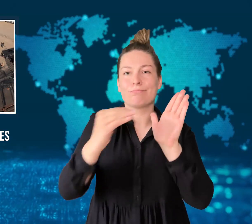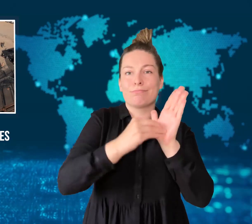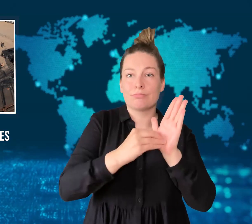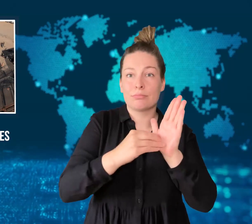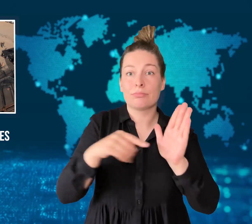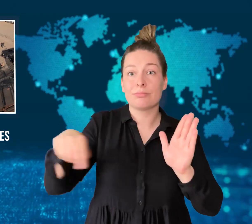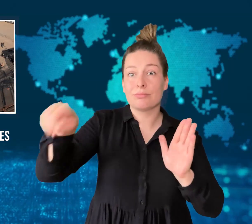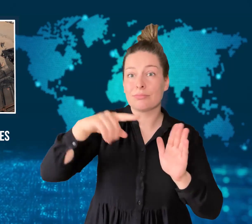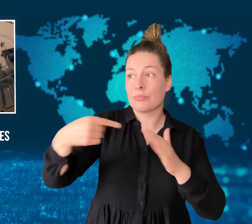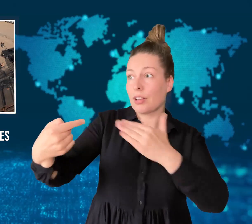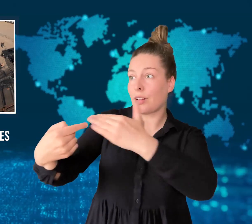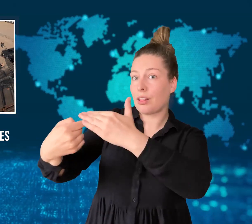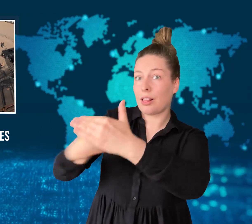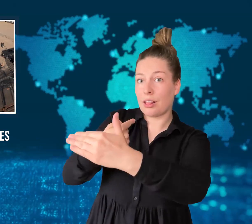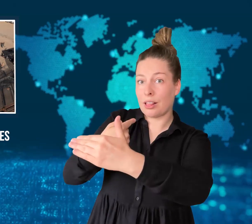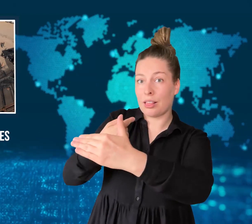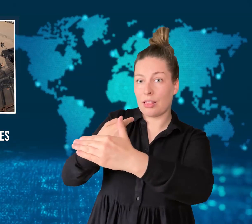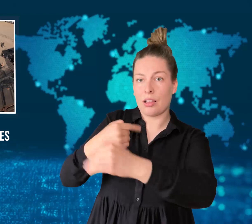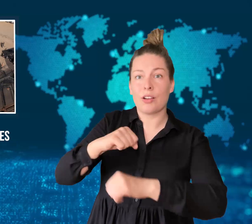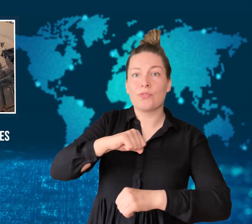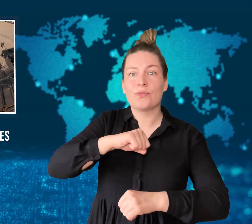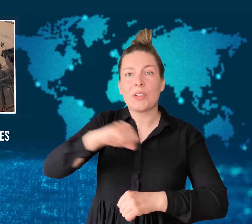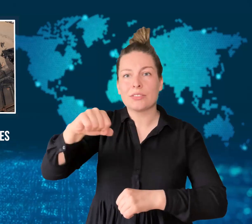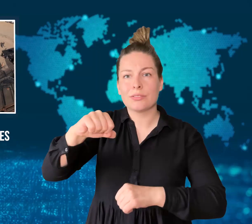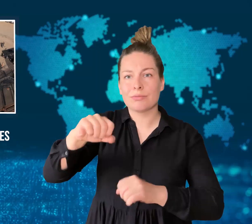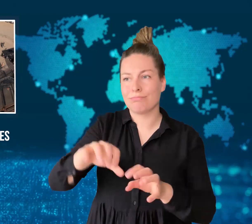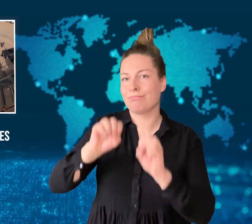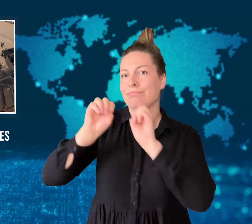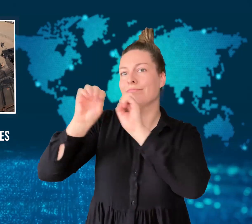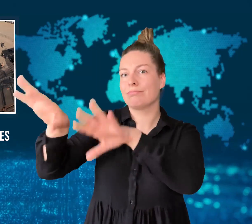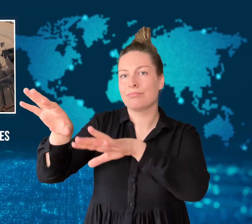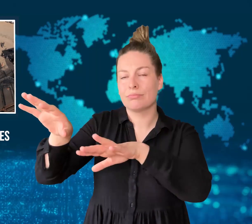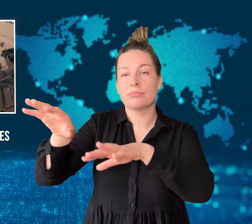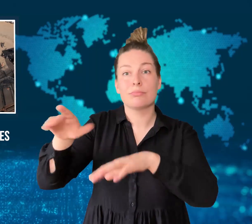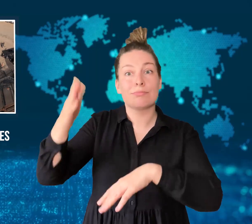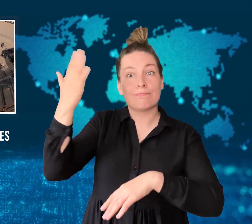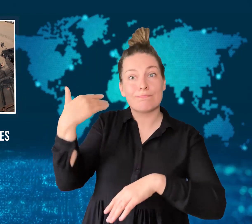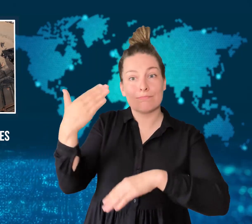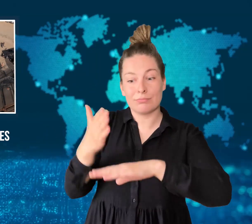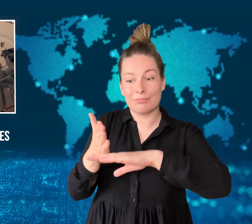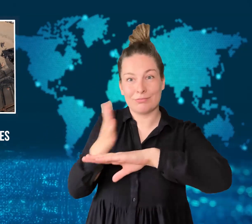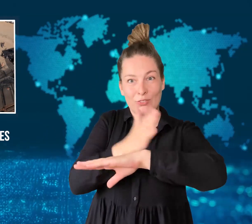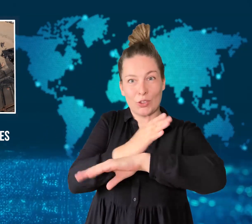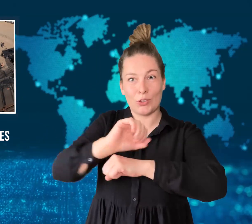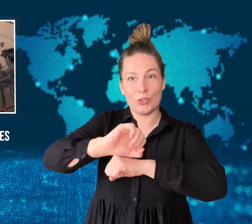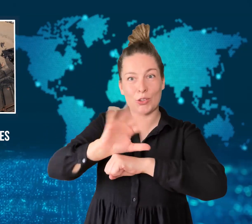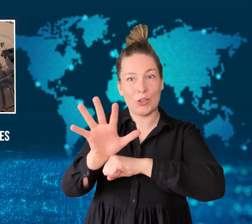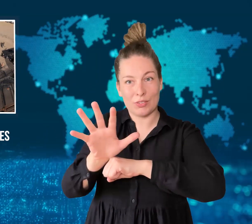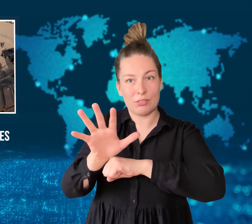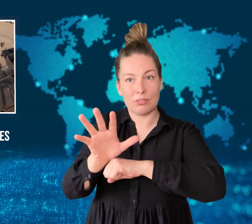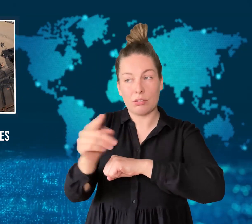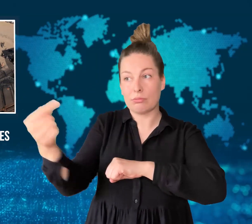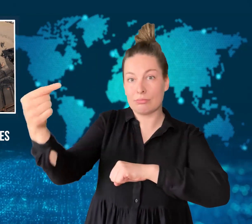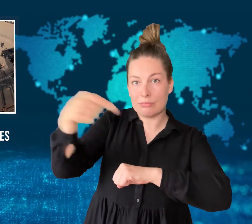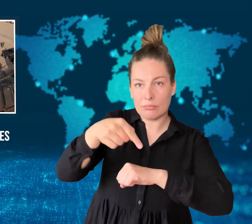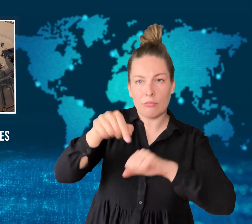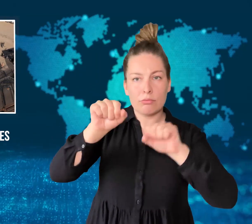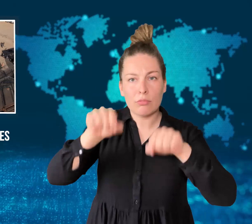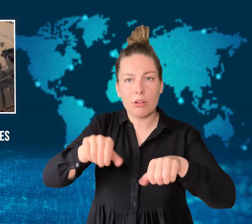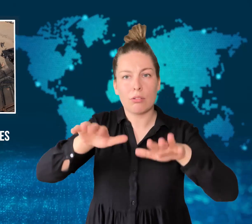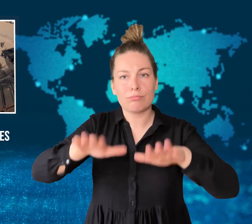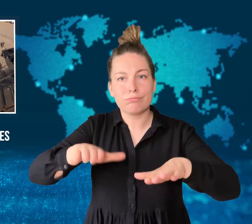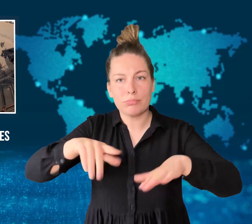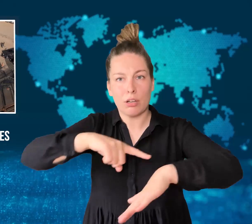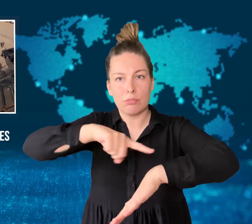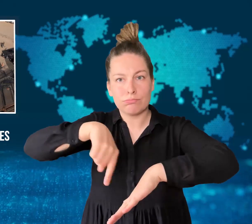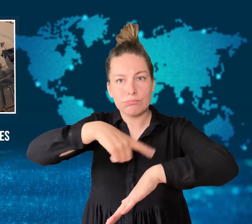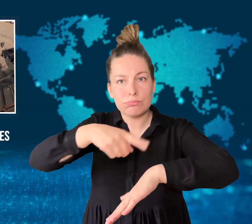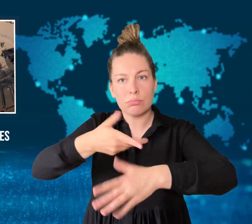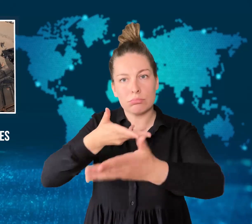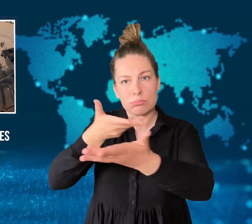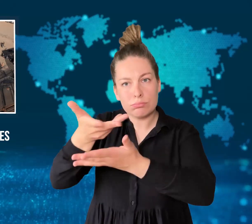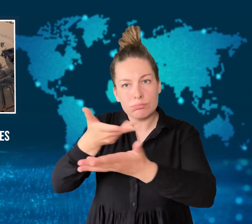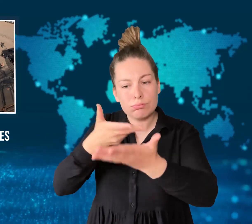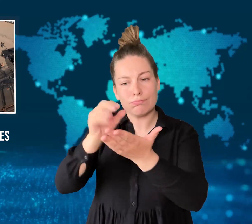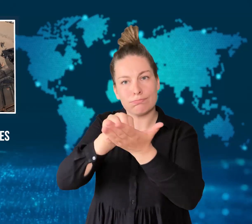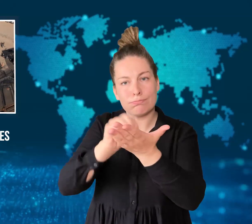them an asylum meeting.